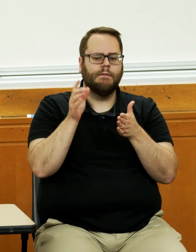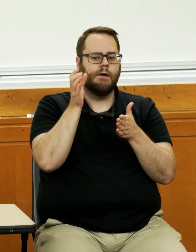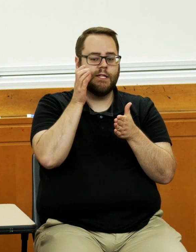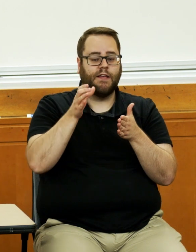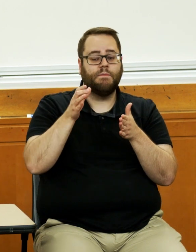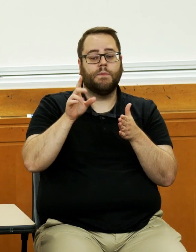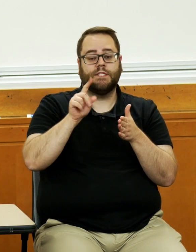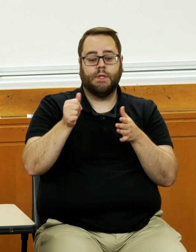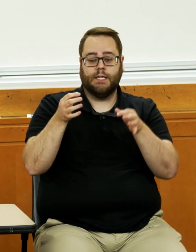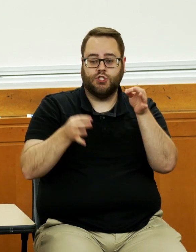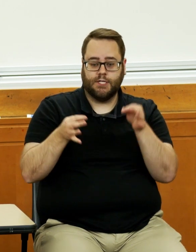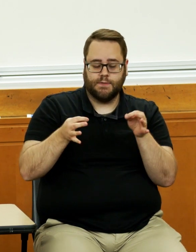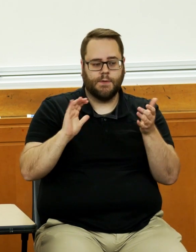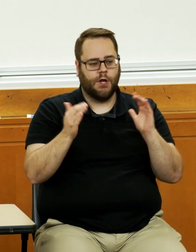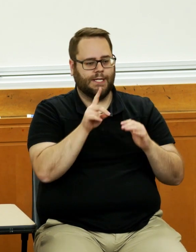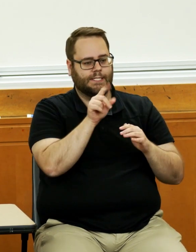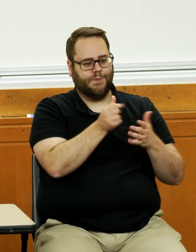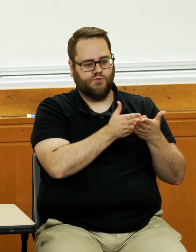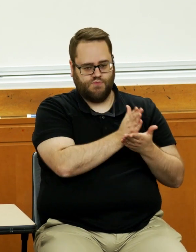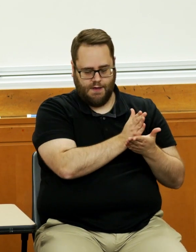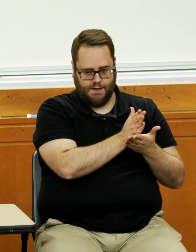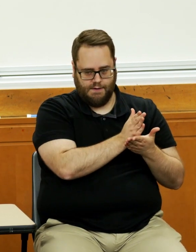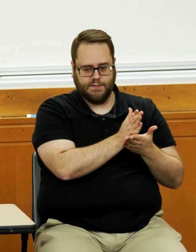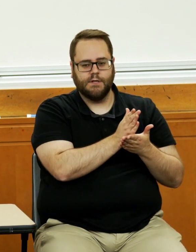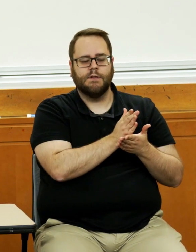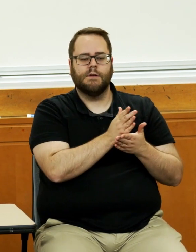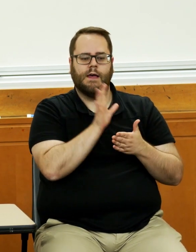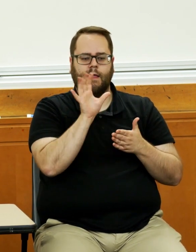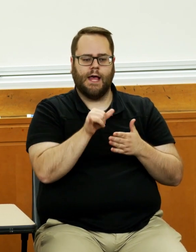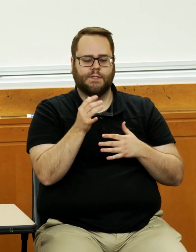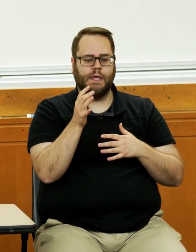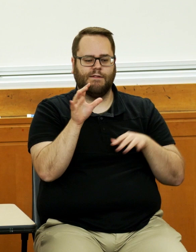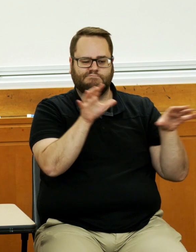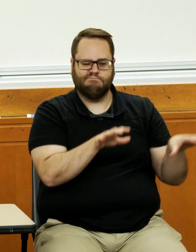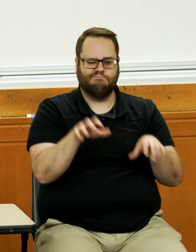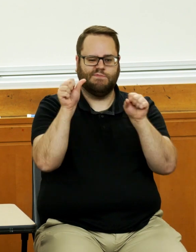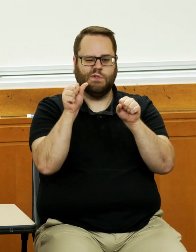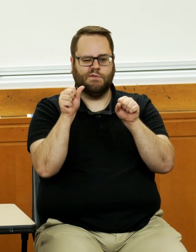as opposed to disability rights, has been appropriated or co-opted by lawyers and